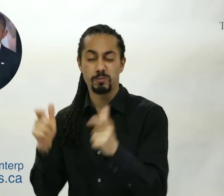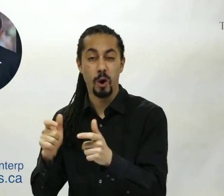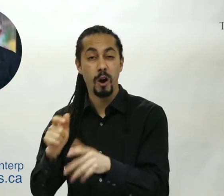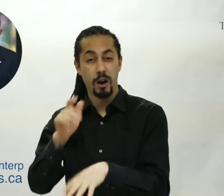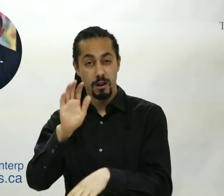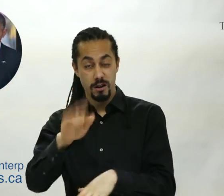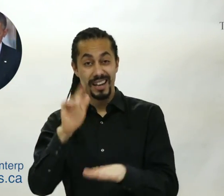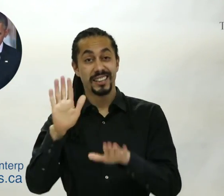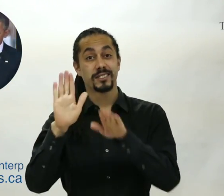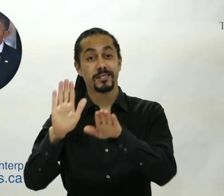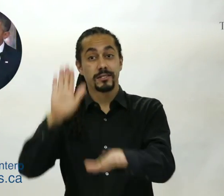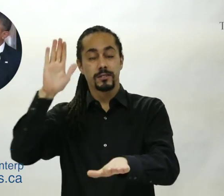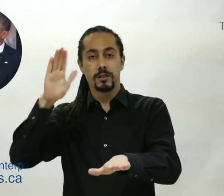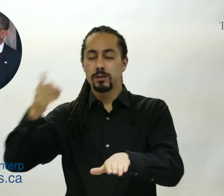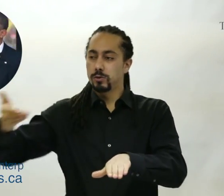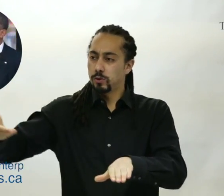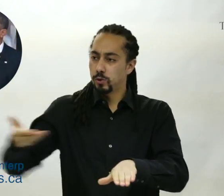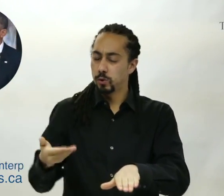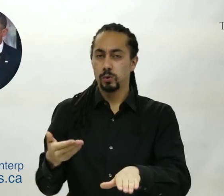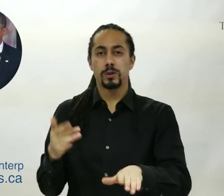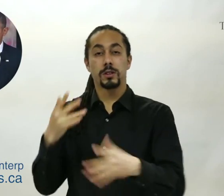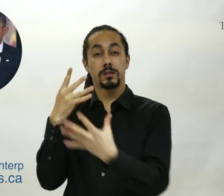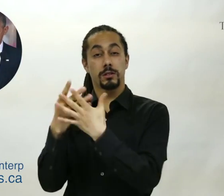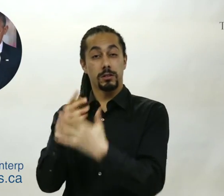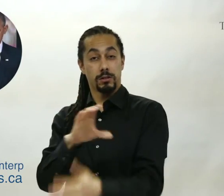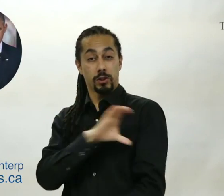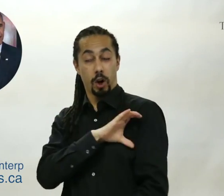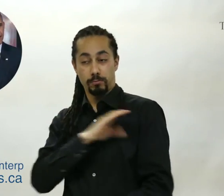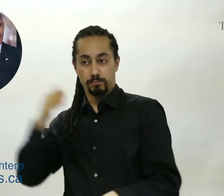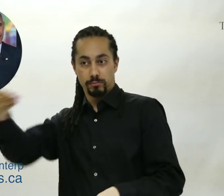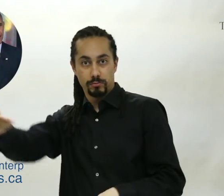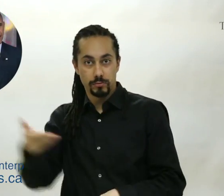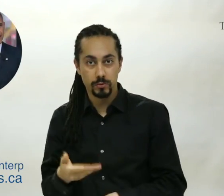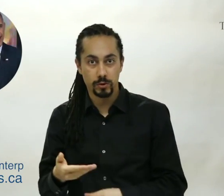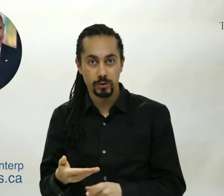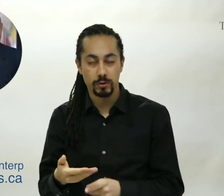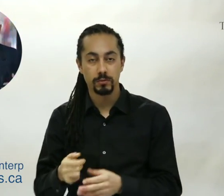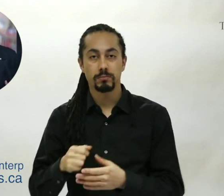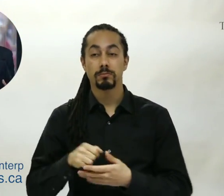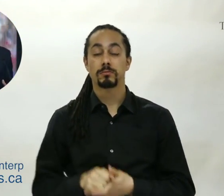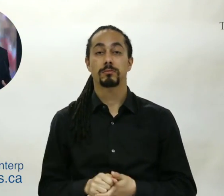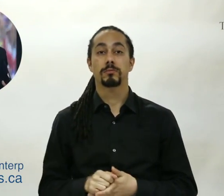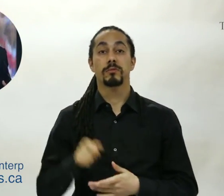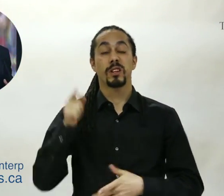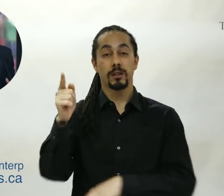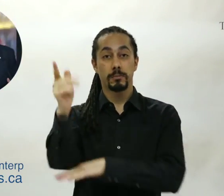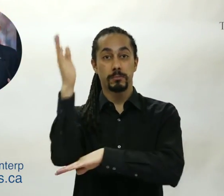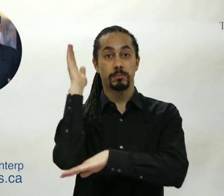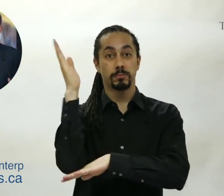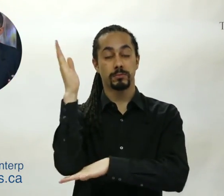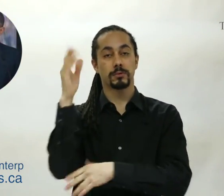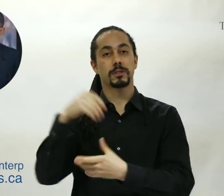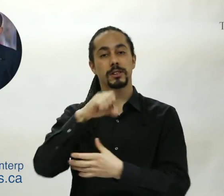introducing his jailers as honored guests at his inauguration; taking a pitch in a Springbok uniform;